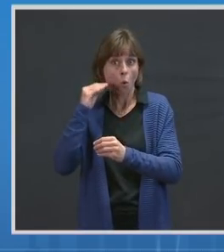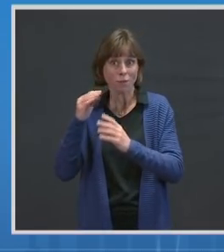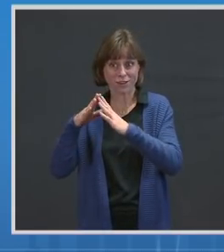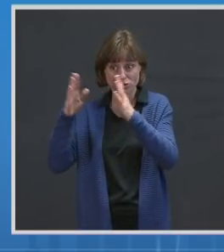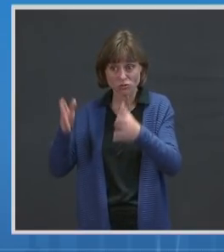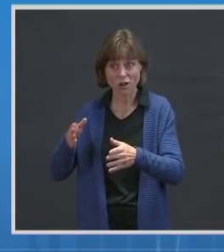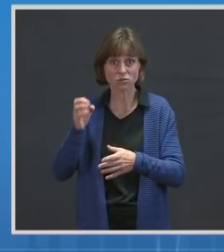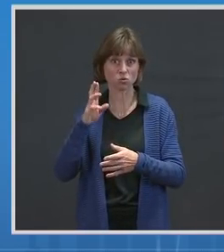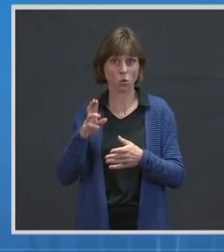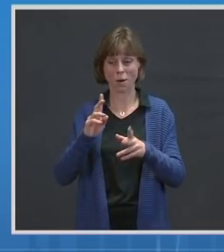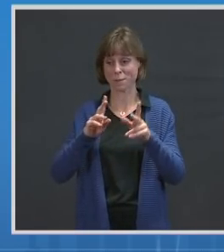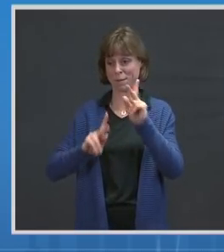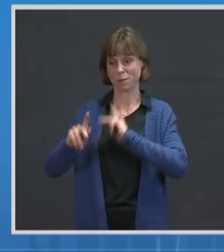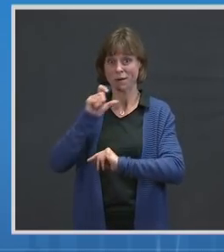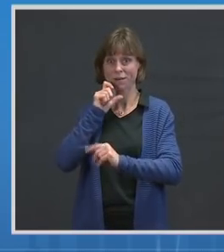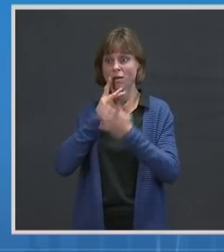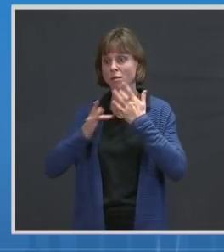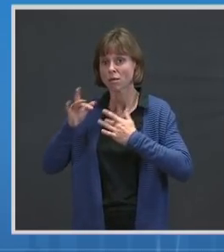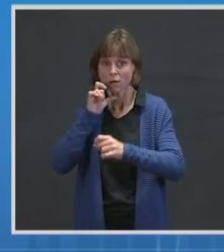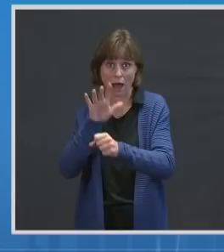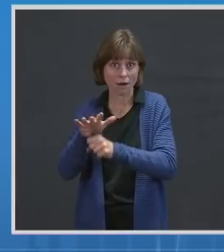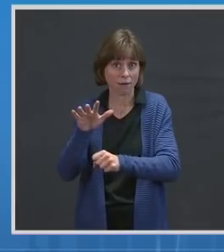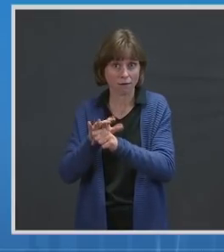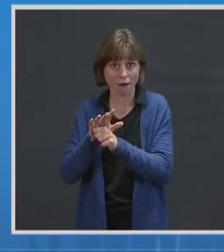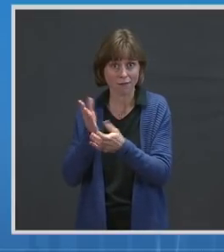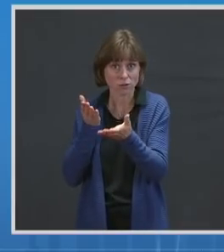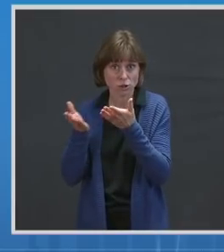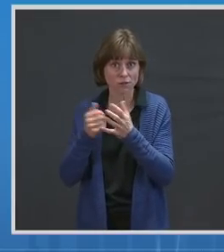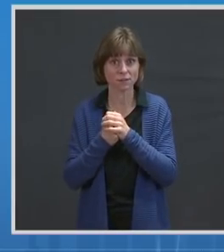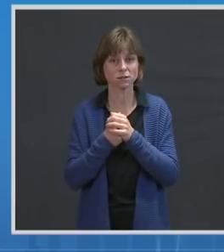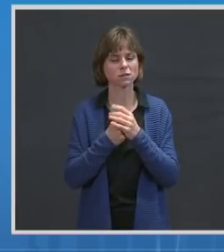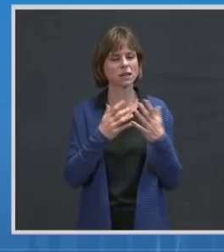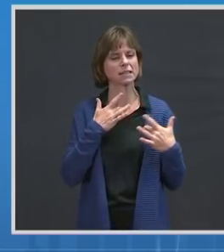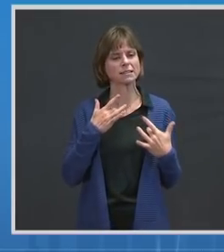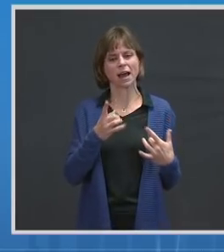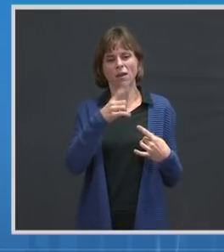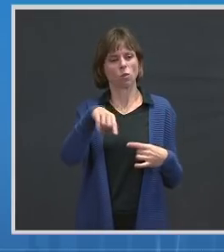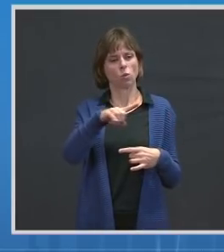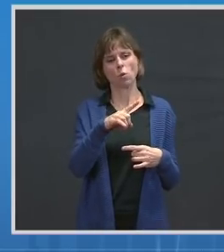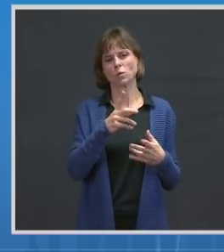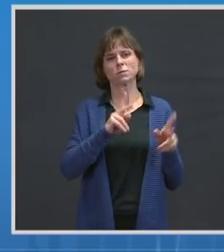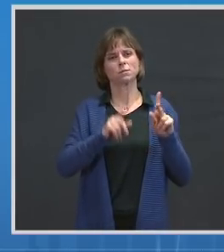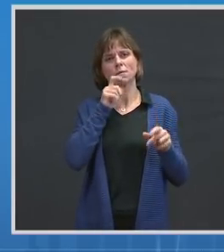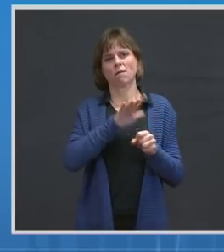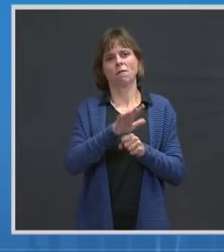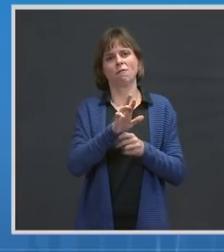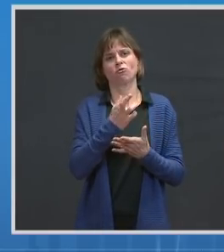These are places that typically don't have the resources or the bandwidth to build partnerships with academic or commercial testing labs,